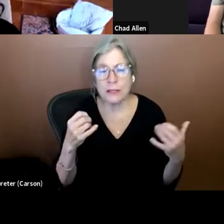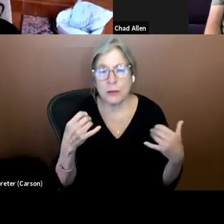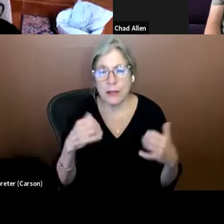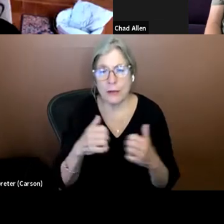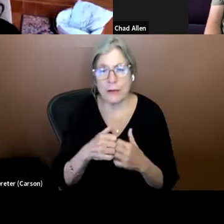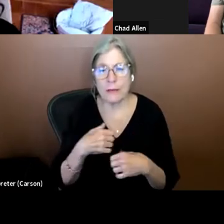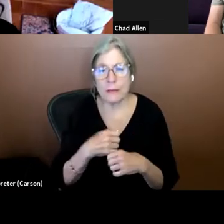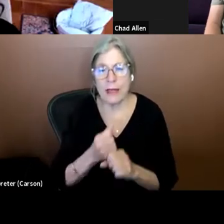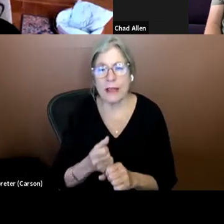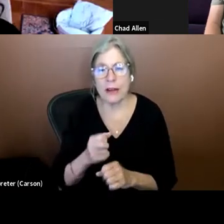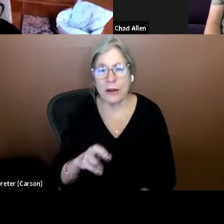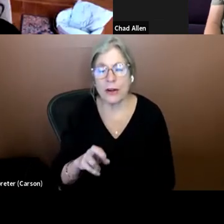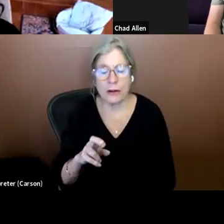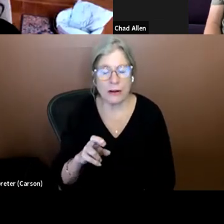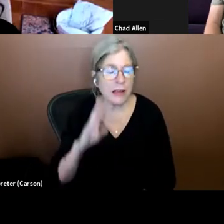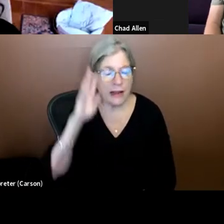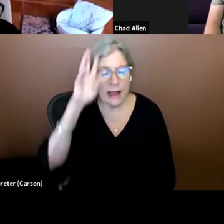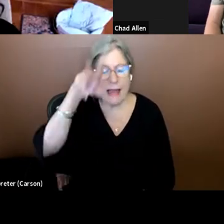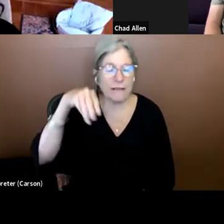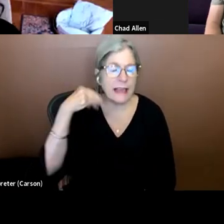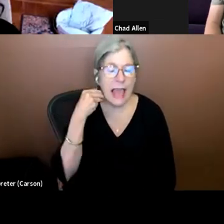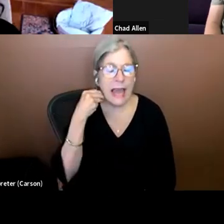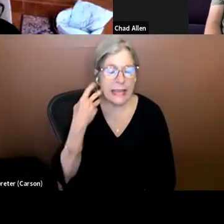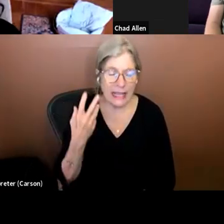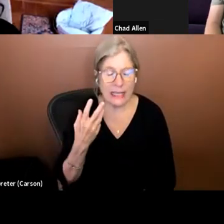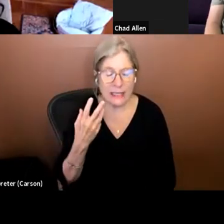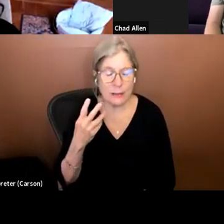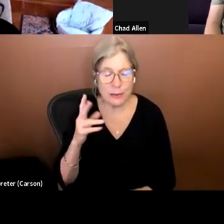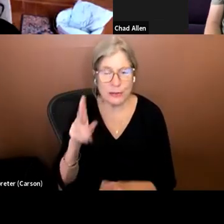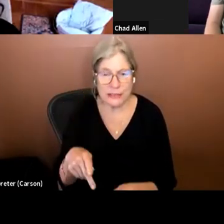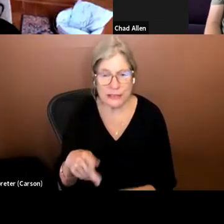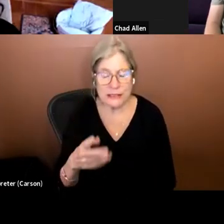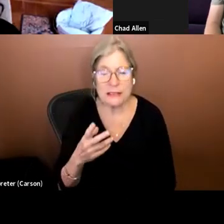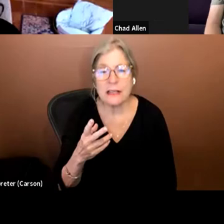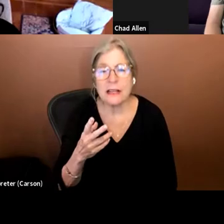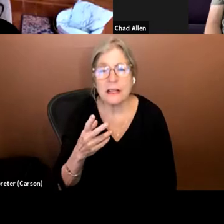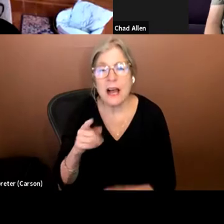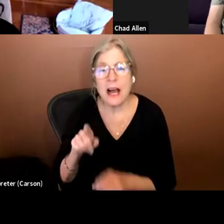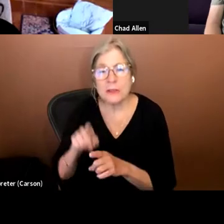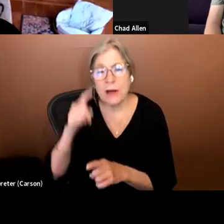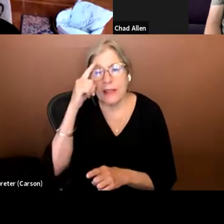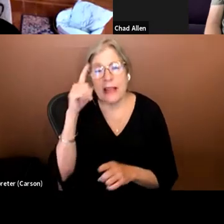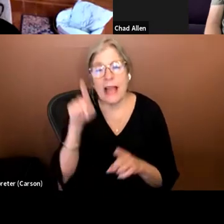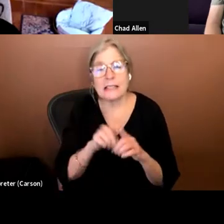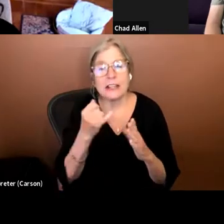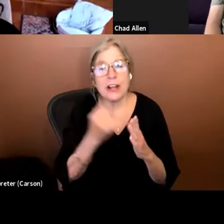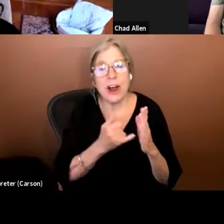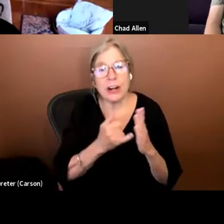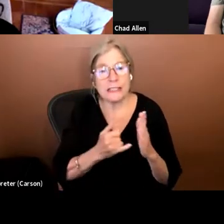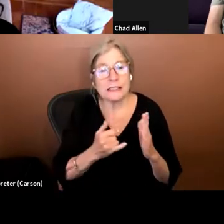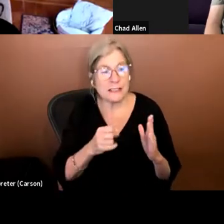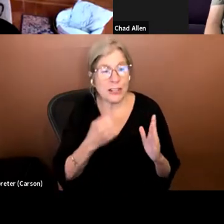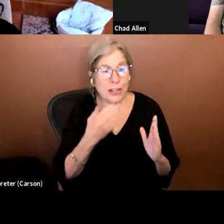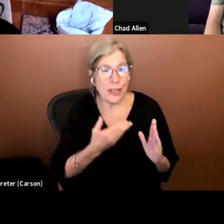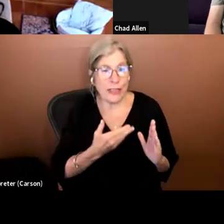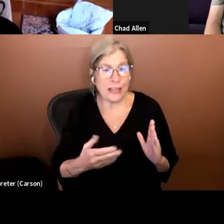afghani, which also I think as an artist is a good thing to do to put these